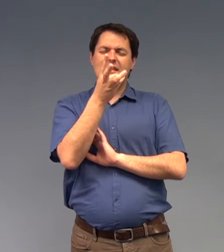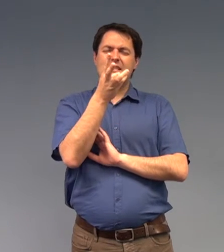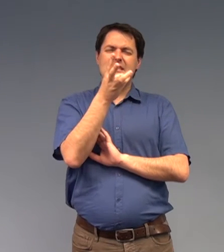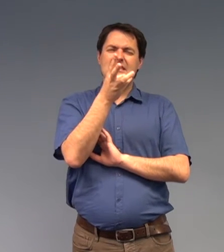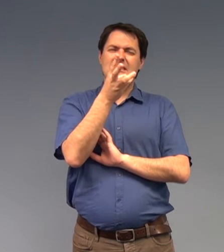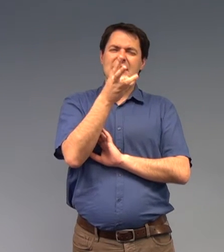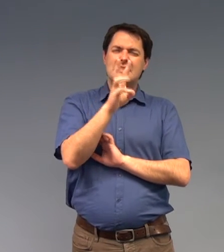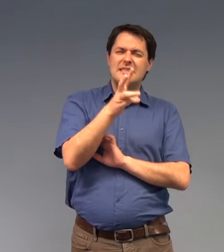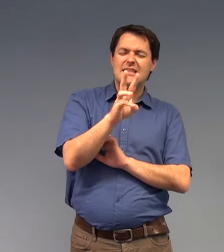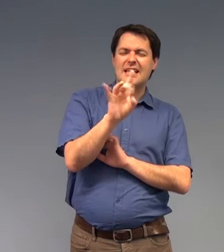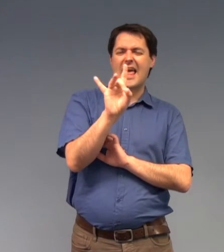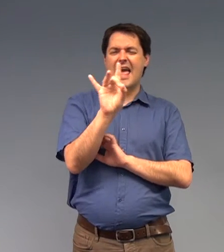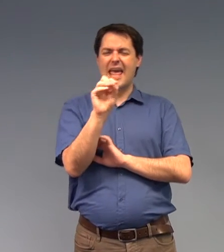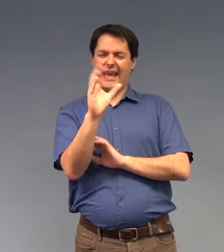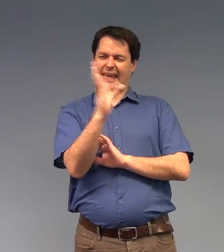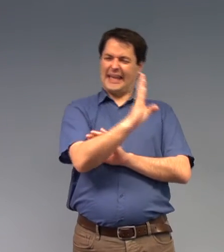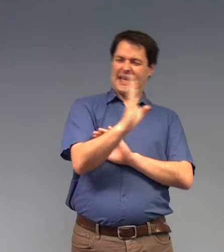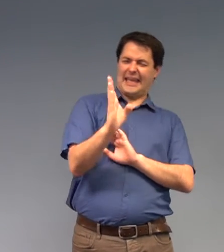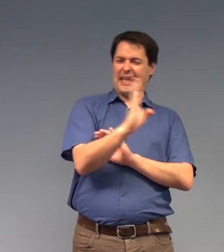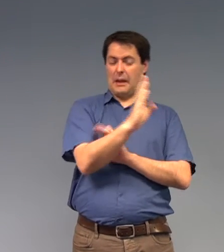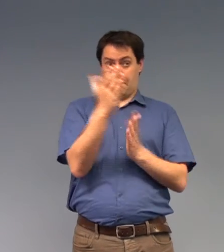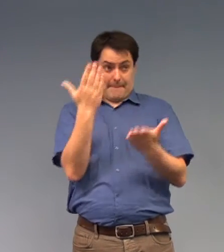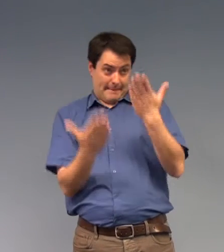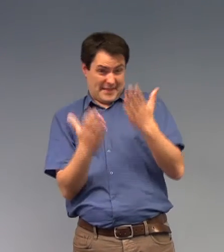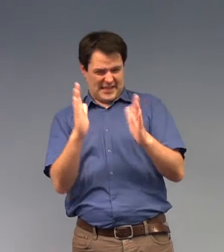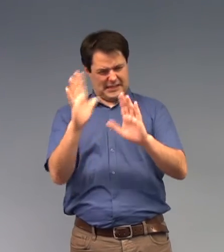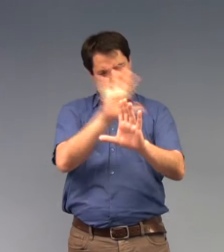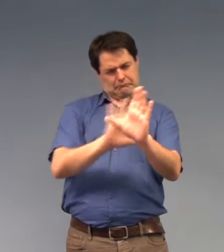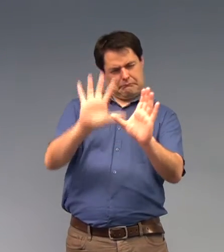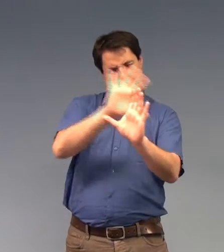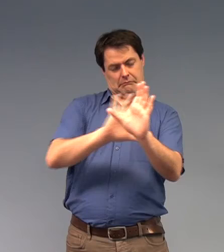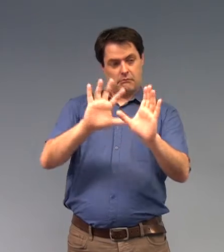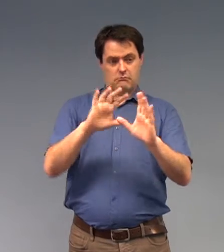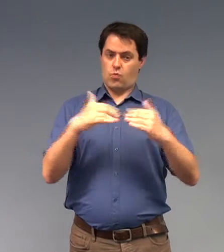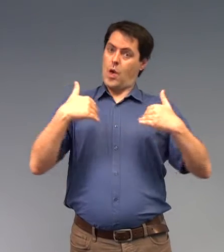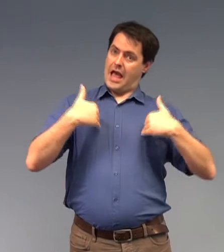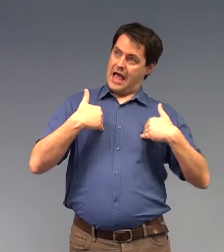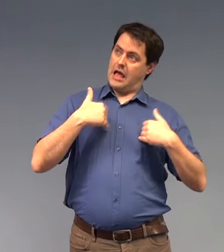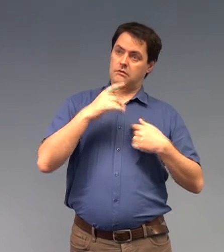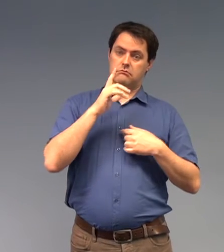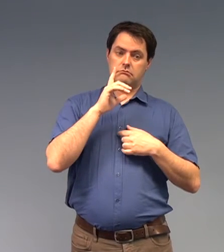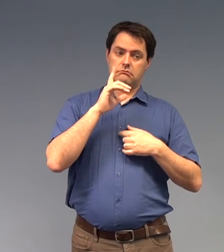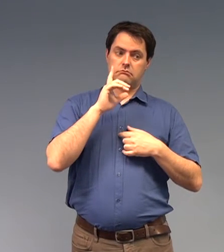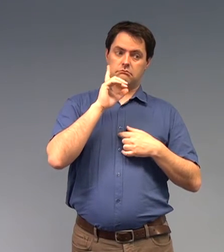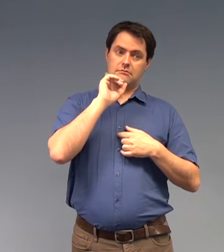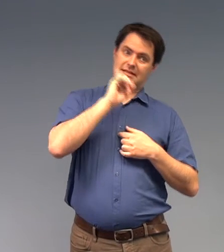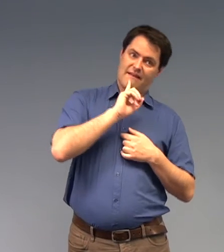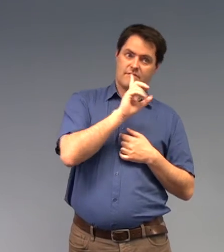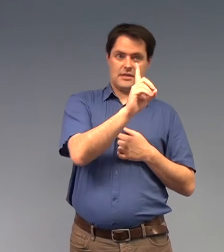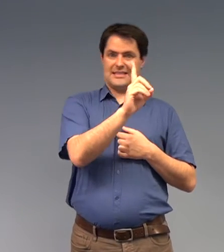so that means in around 1675 or 1680, somewhere around that time,